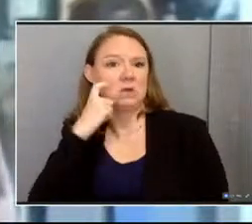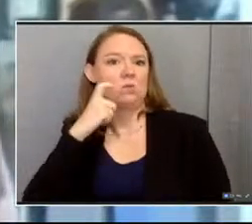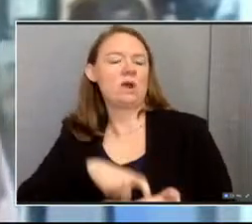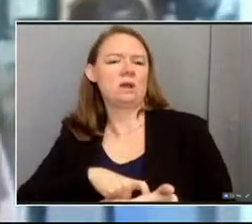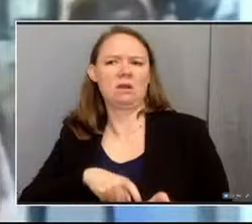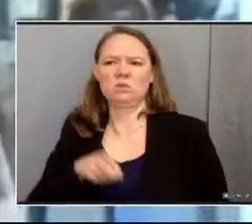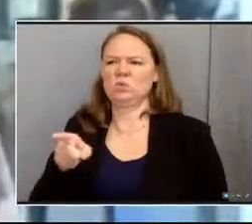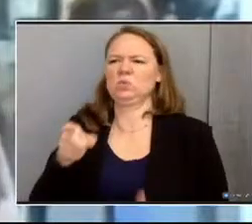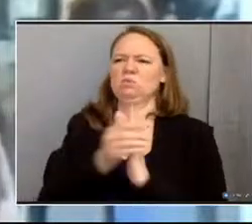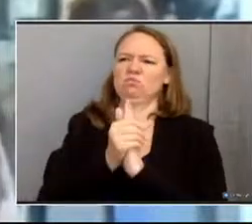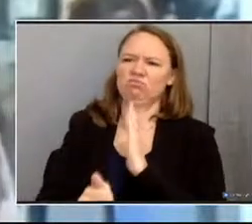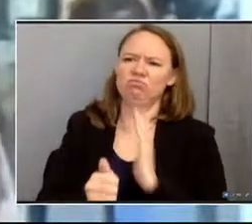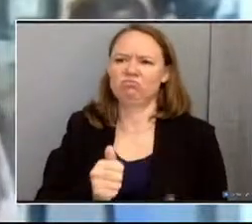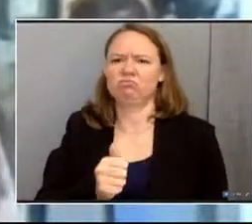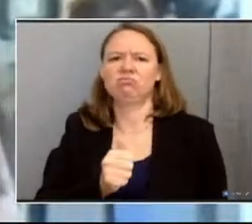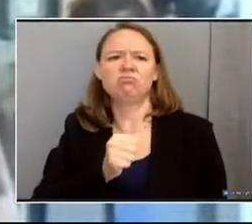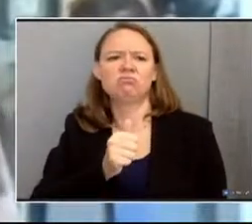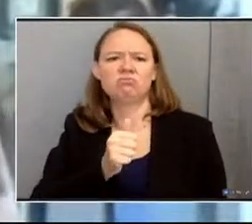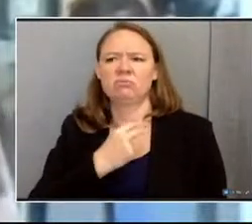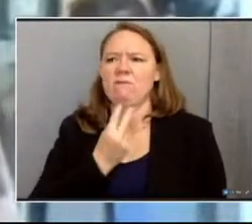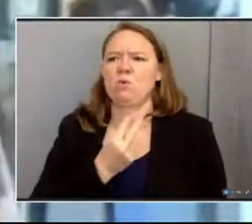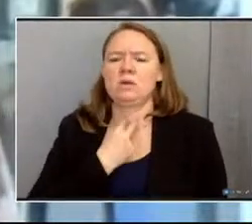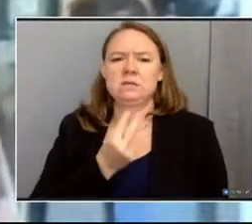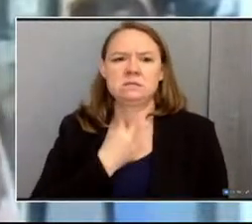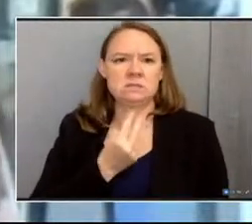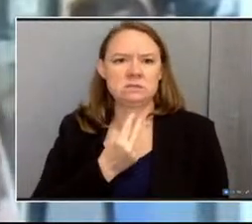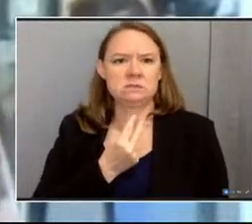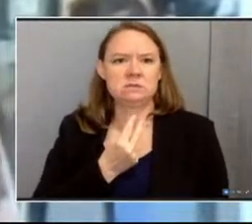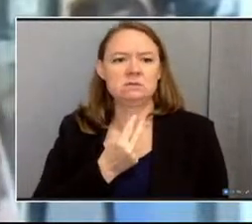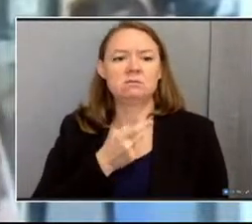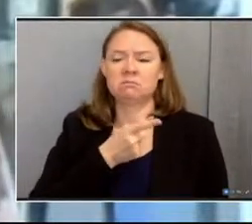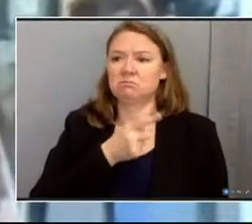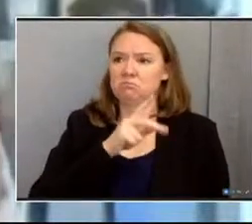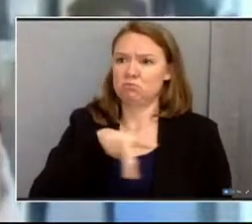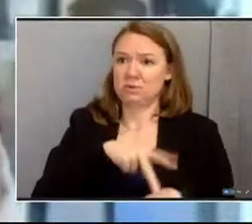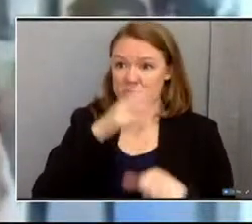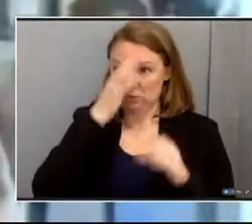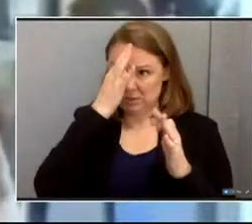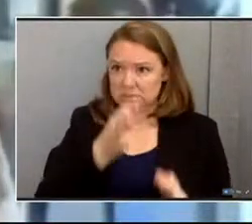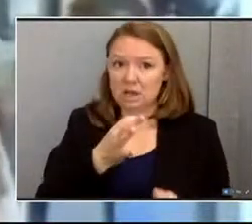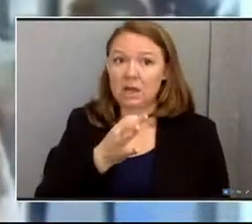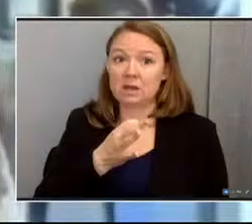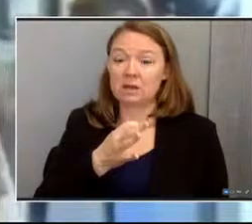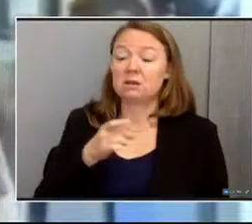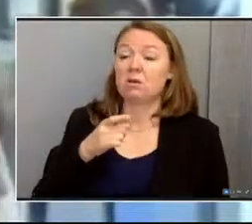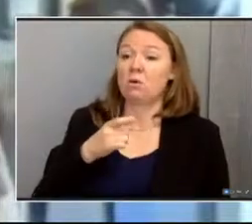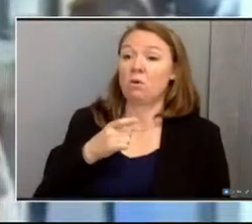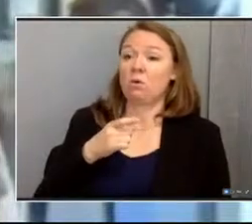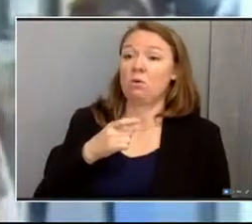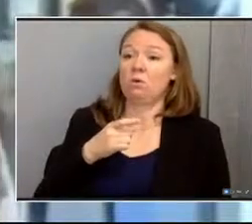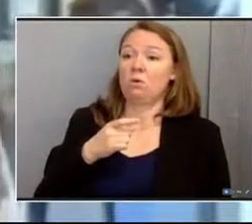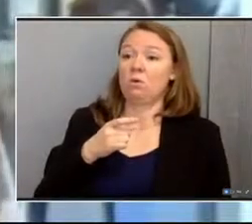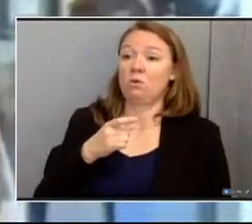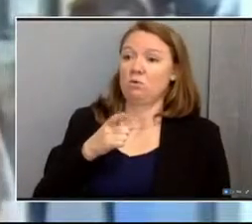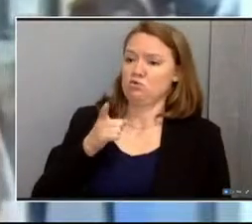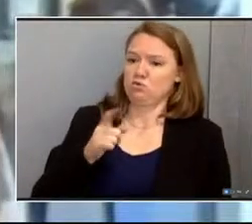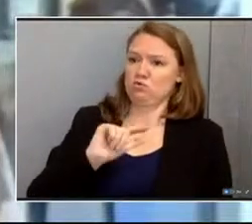my graduation it would be best that I would be introduced to a wonderful gentleman who would